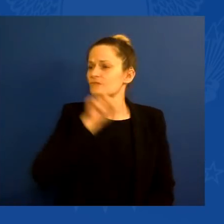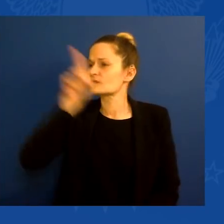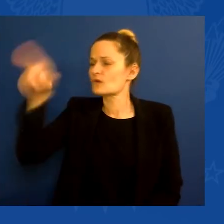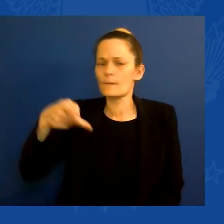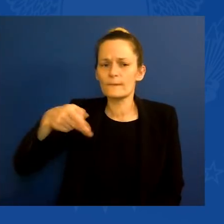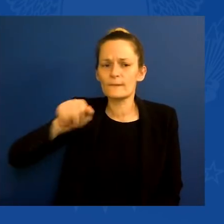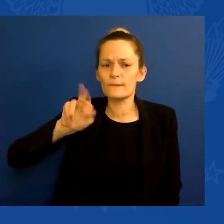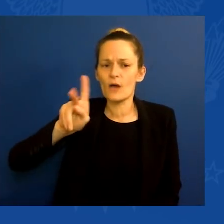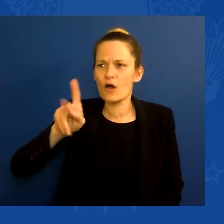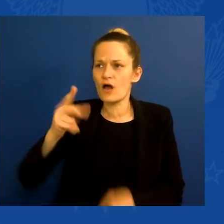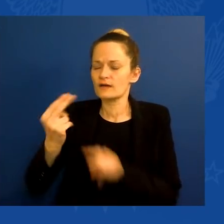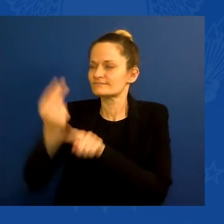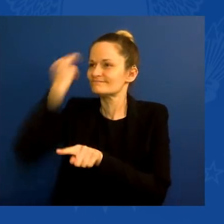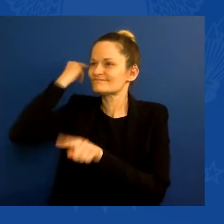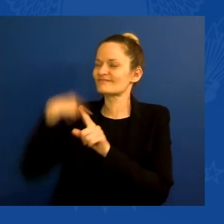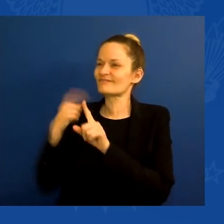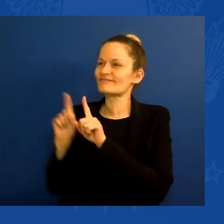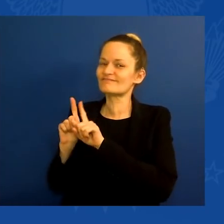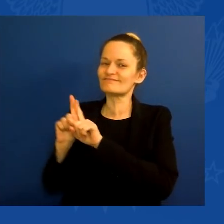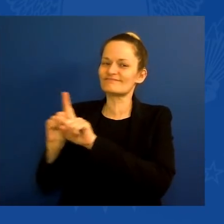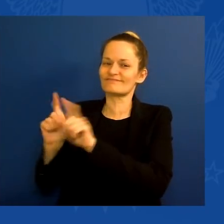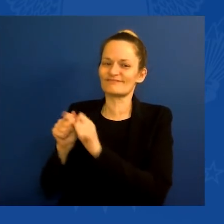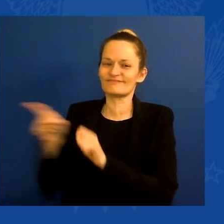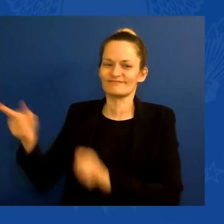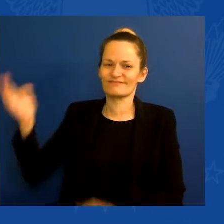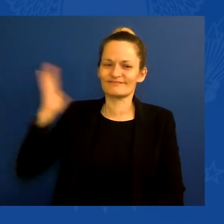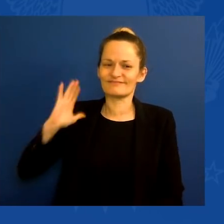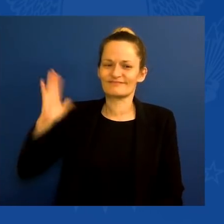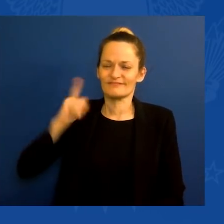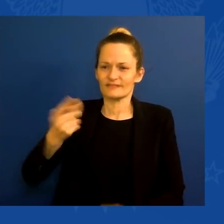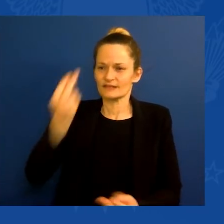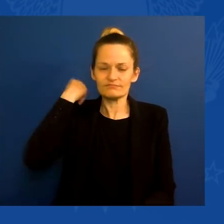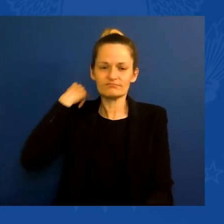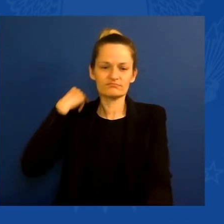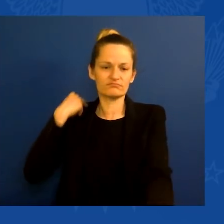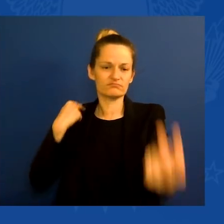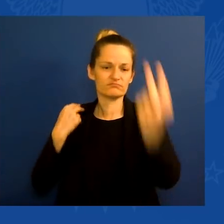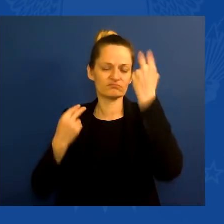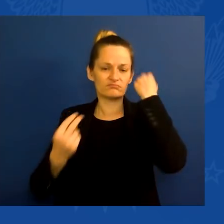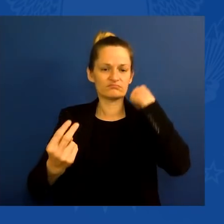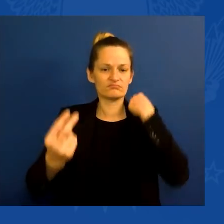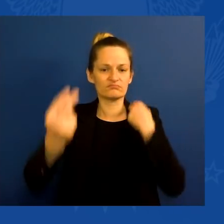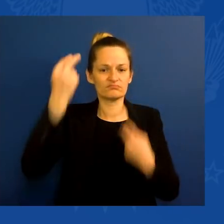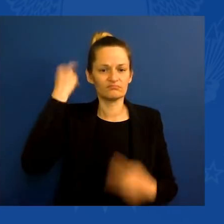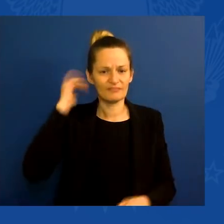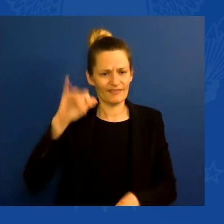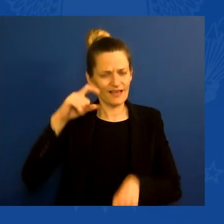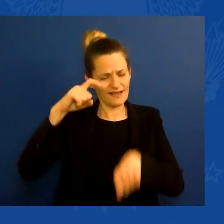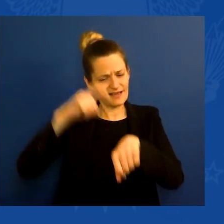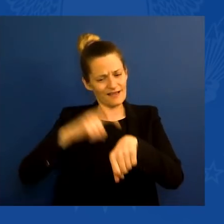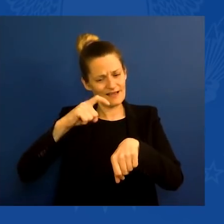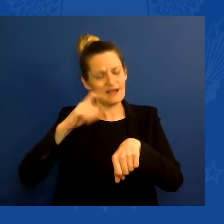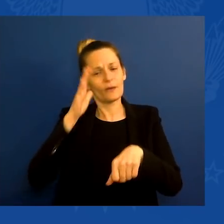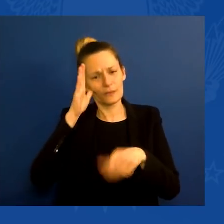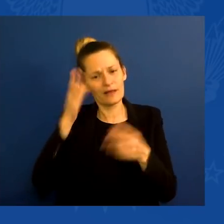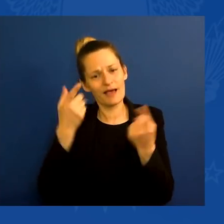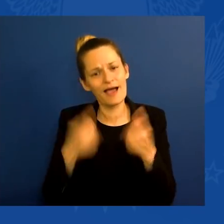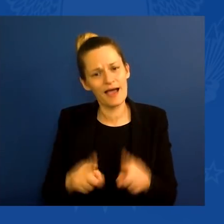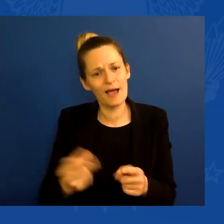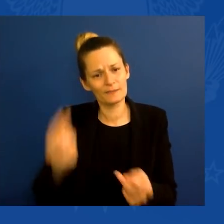The day will come when it will bring a smile to your lips